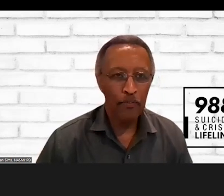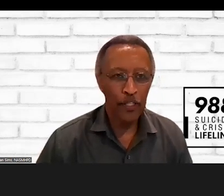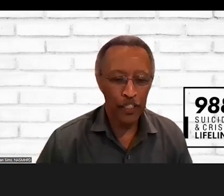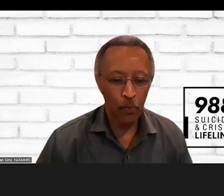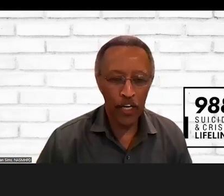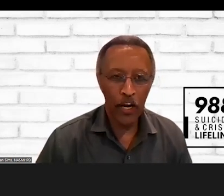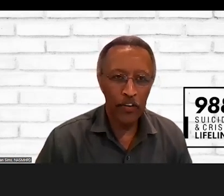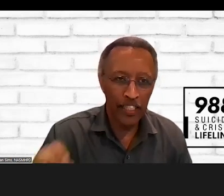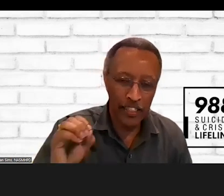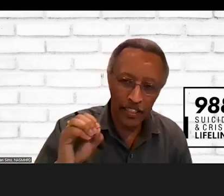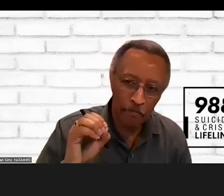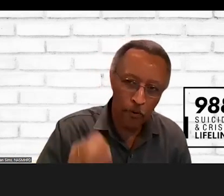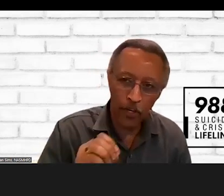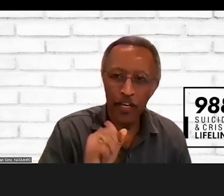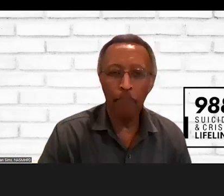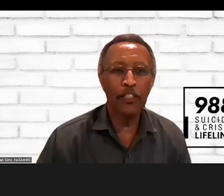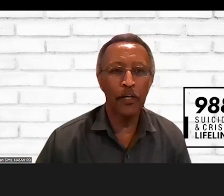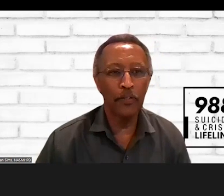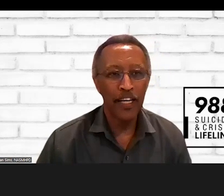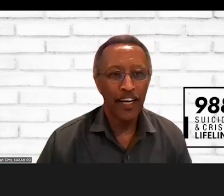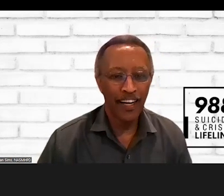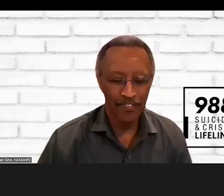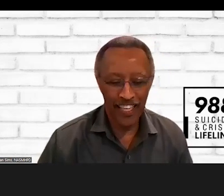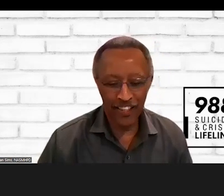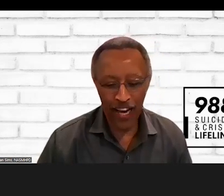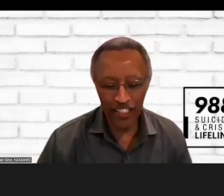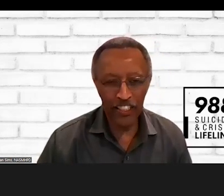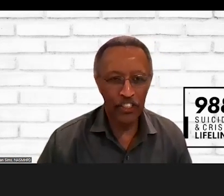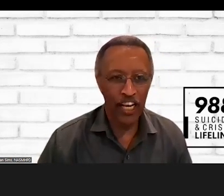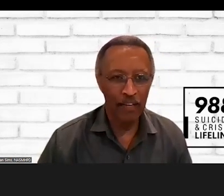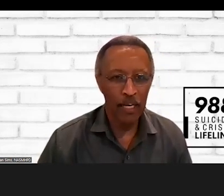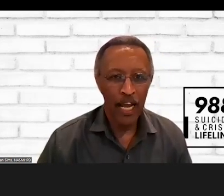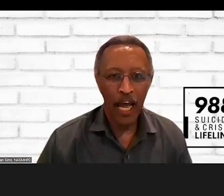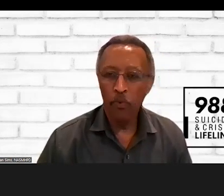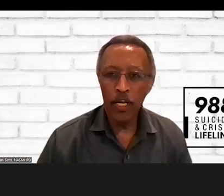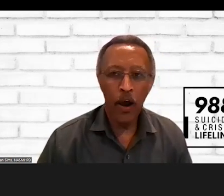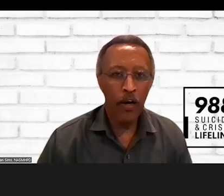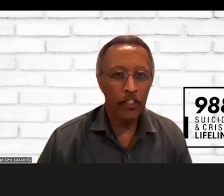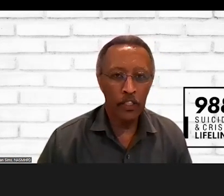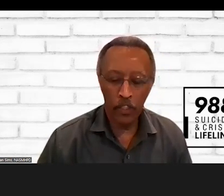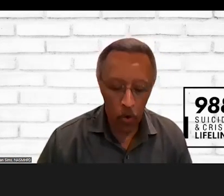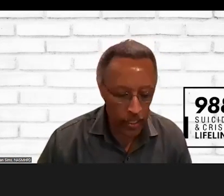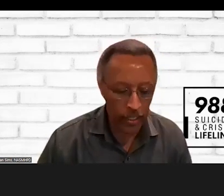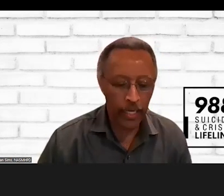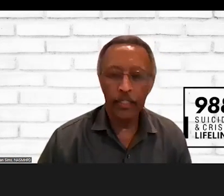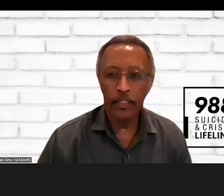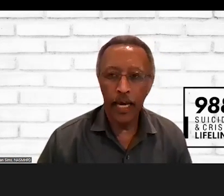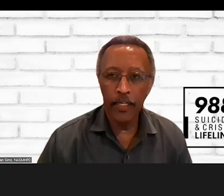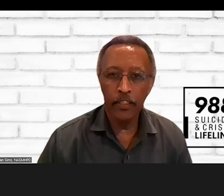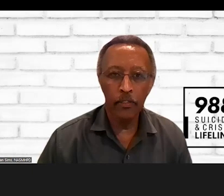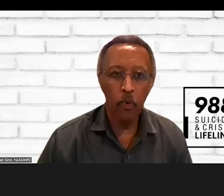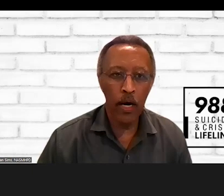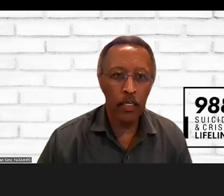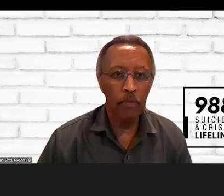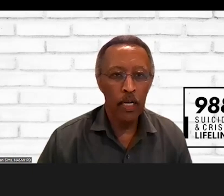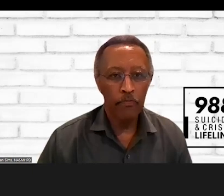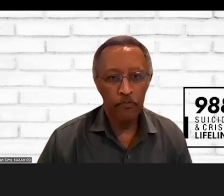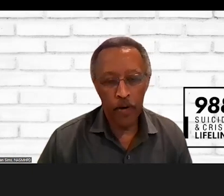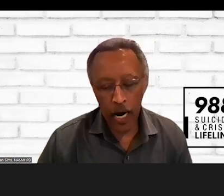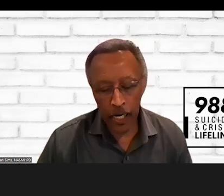OF THE 164 EPISODE OF THE CRISIS JAM. WE ARE EXCITED TO HAVE OUR